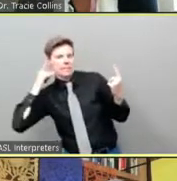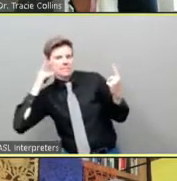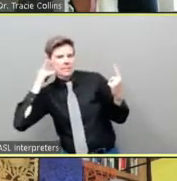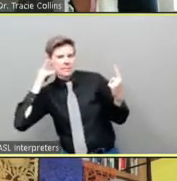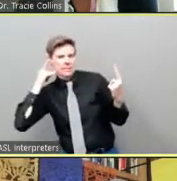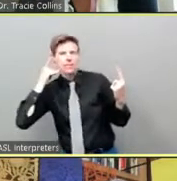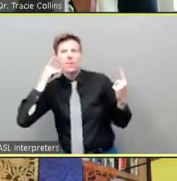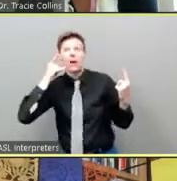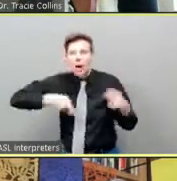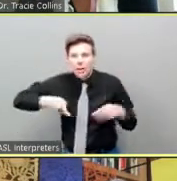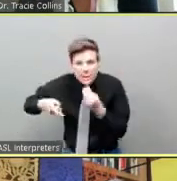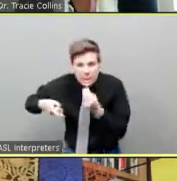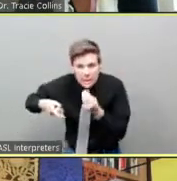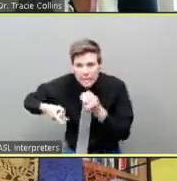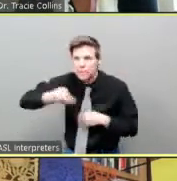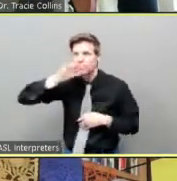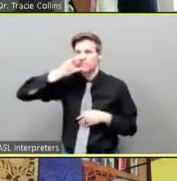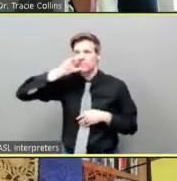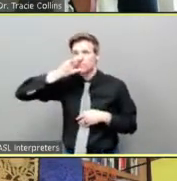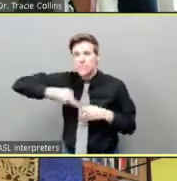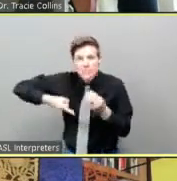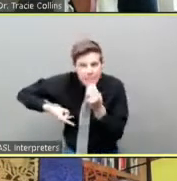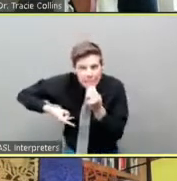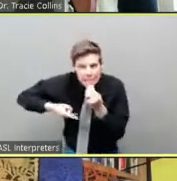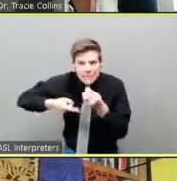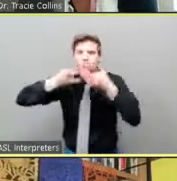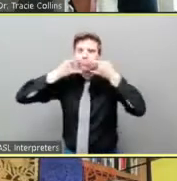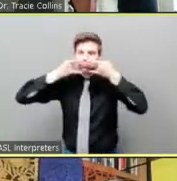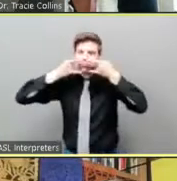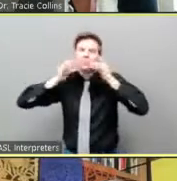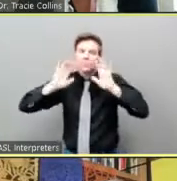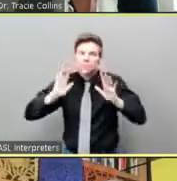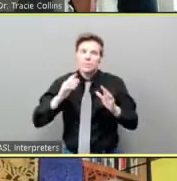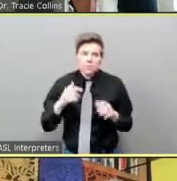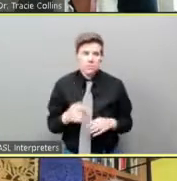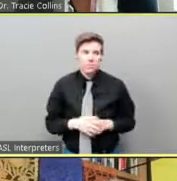eating and uh when I go to a restaurant and uh I'm going to drink something, I